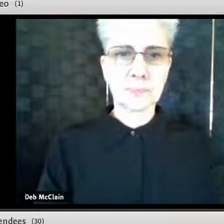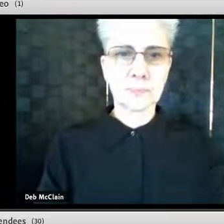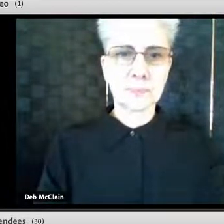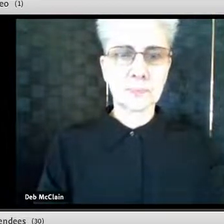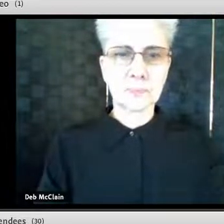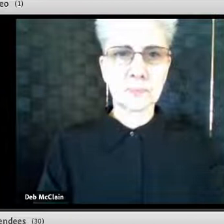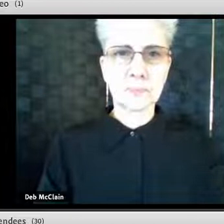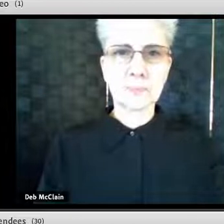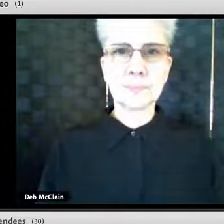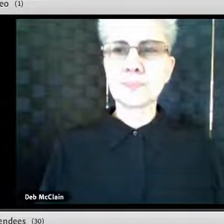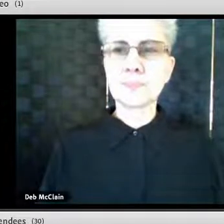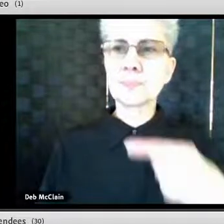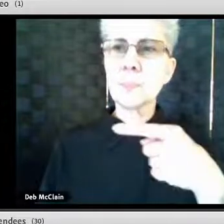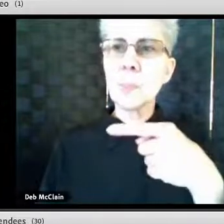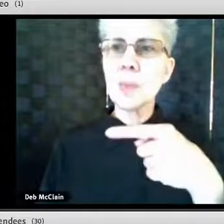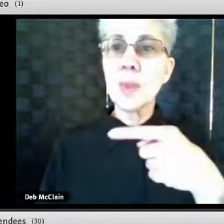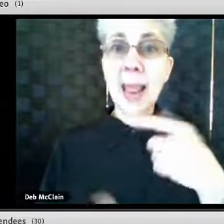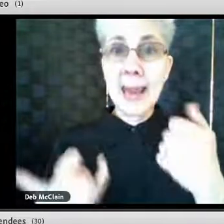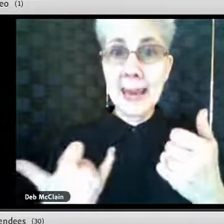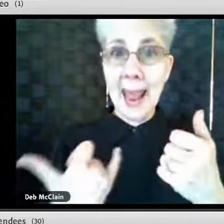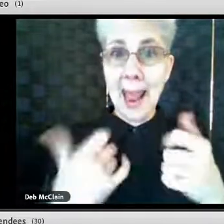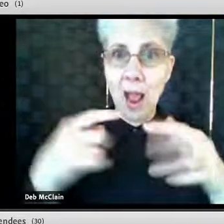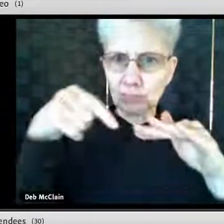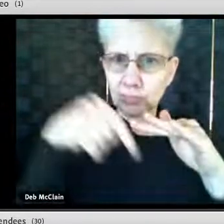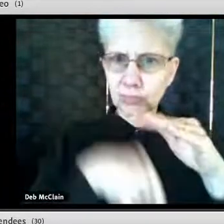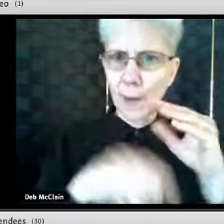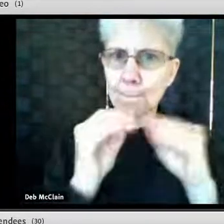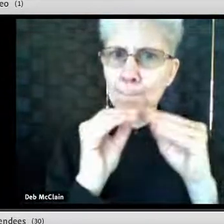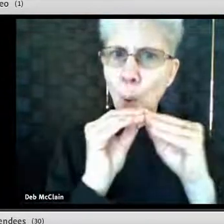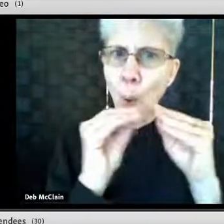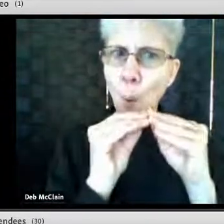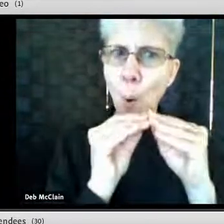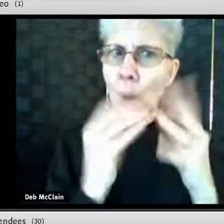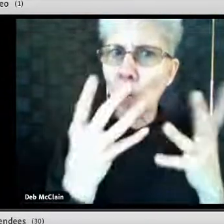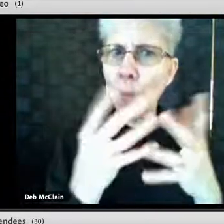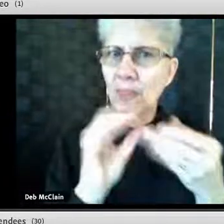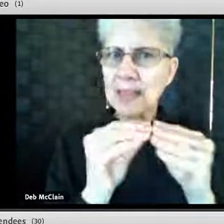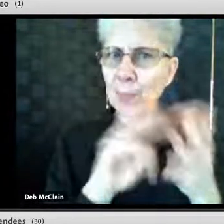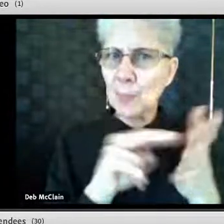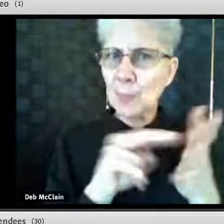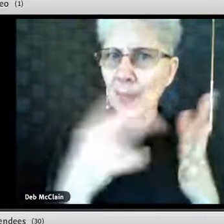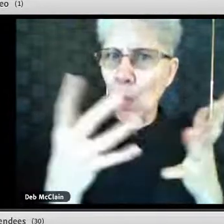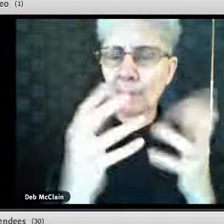So let's delve a little bit deeper into all of this kind of stuff and what do all of these numbers mean.